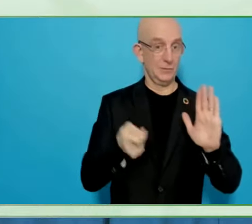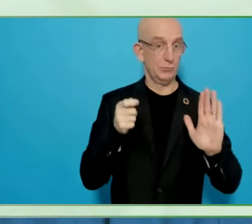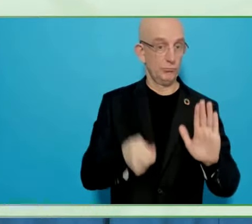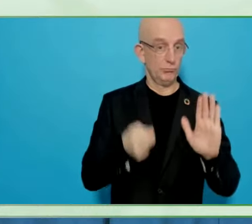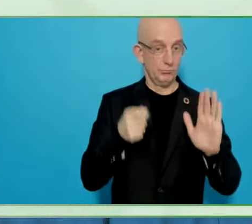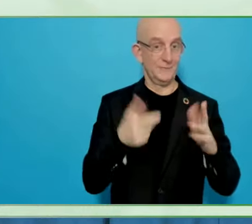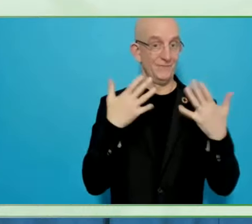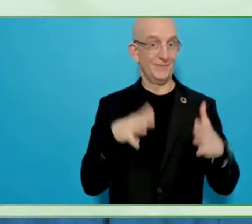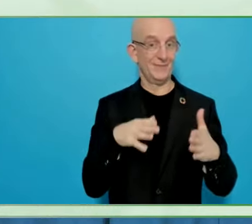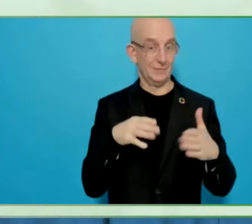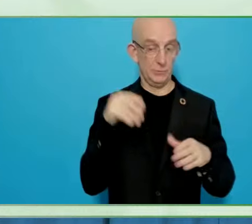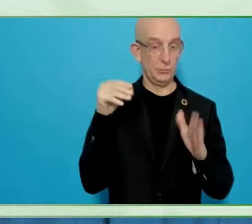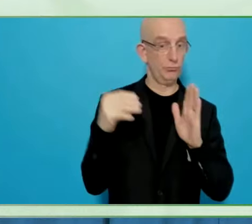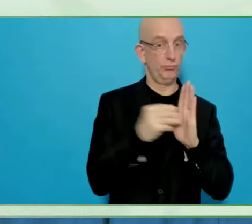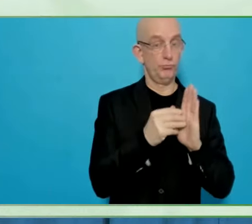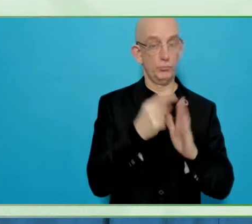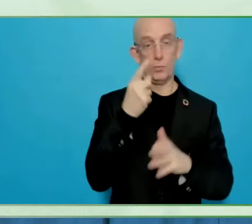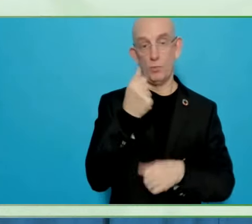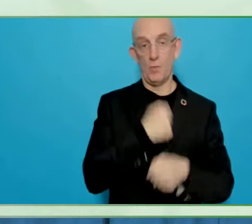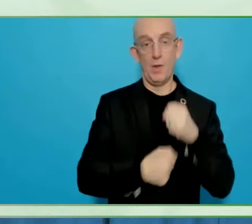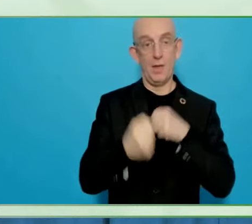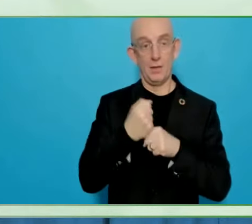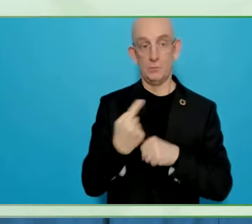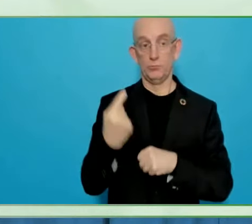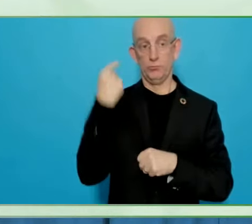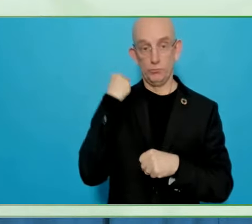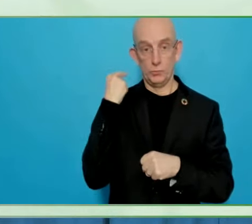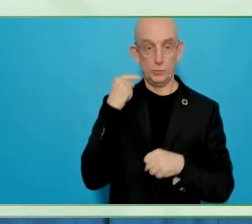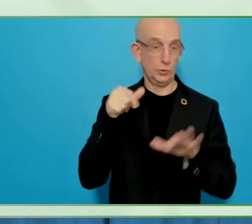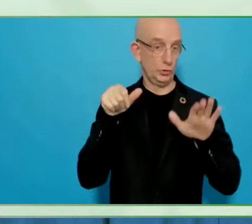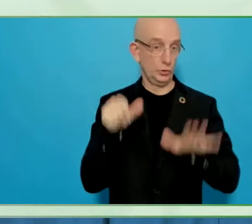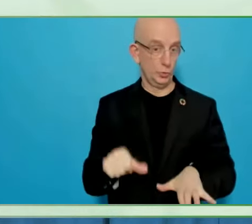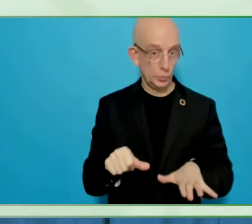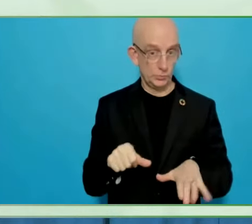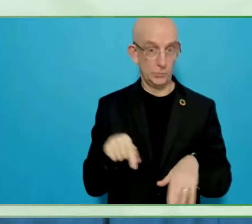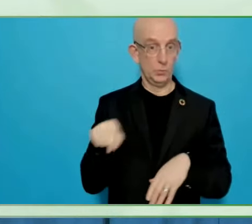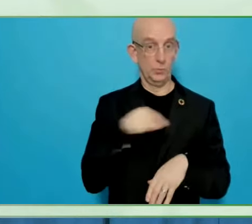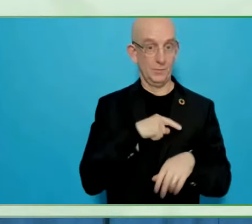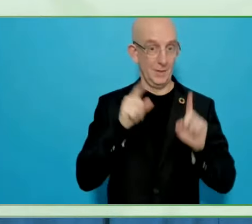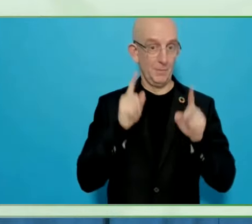behind it is really important to create the competencies.